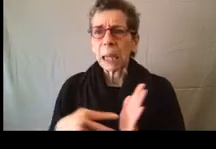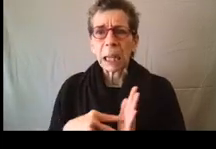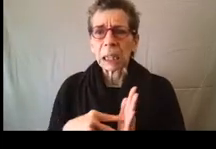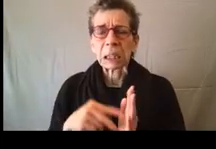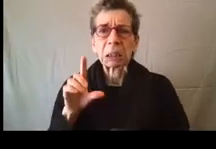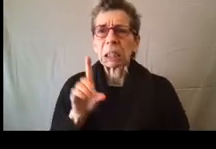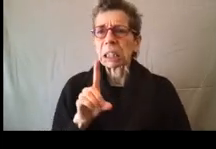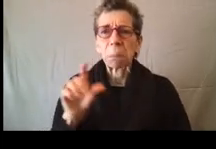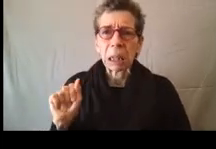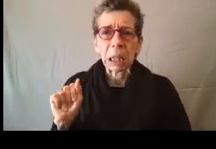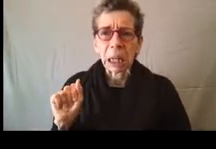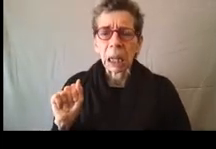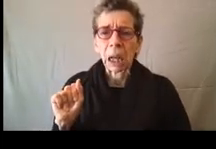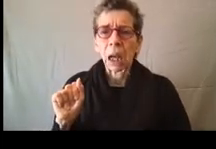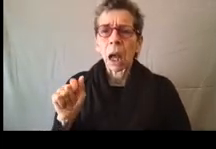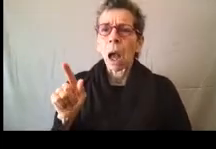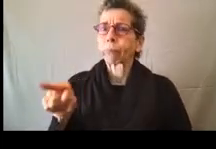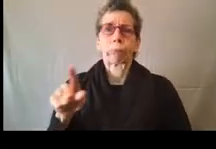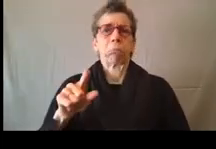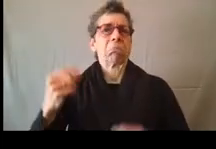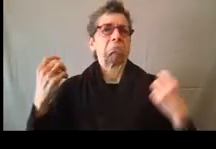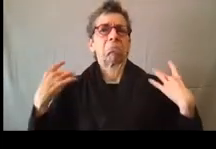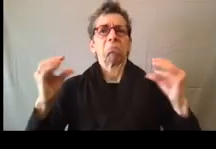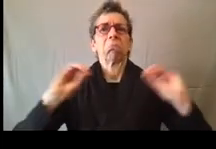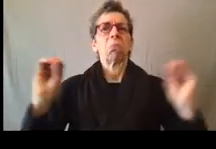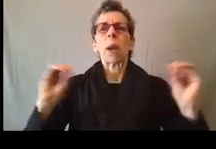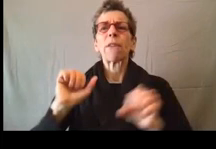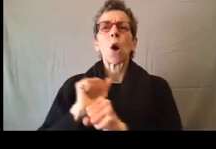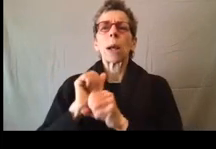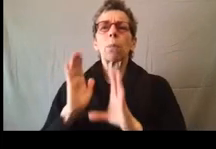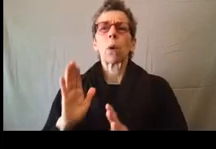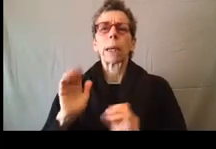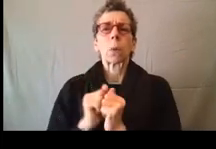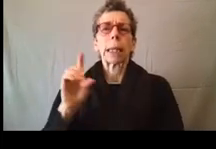disability. They would say they didn't have employees with disability or didn't make accommodations.